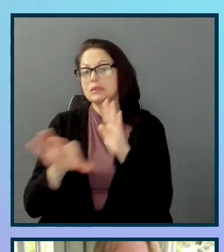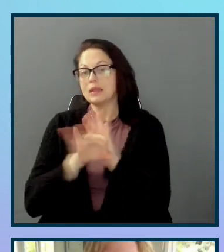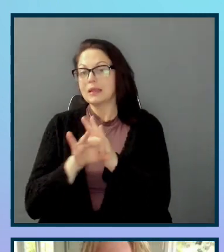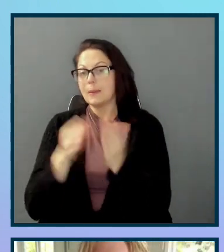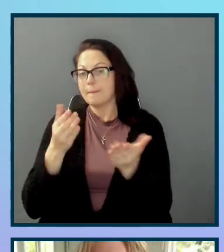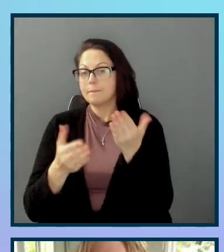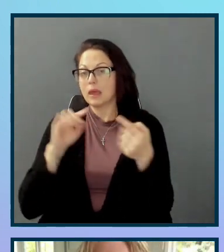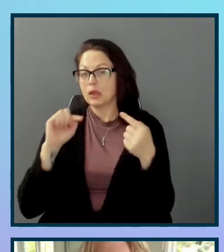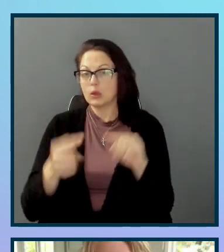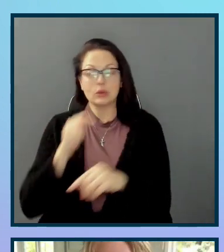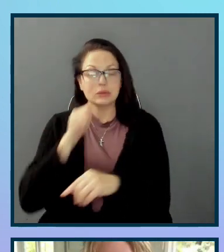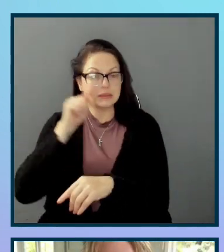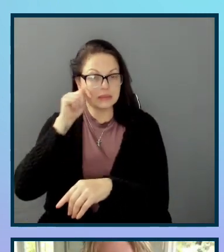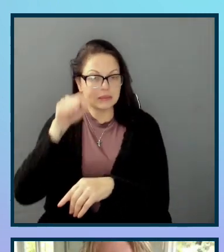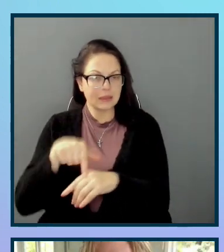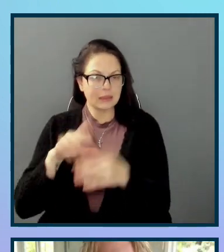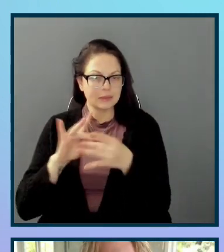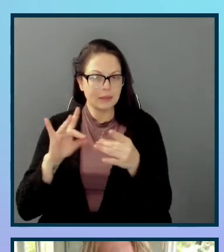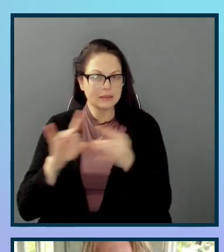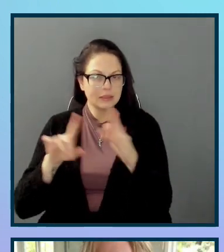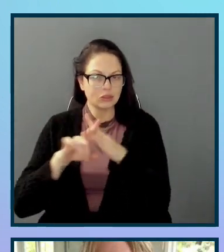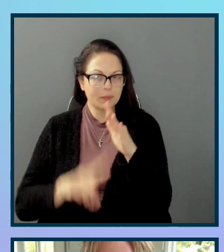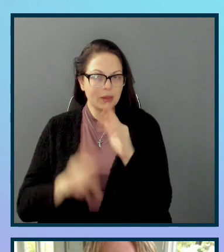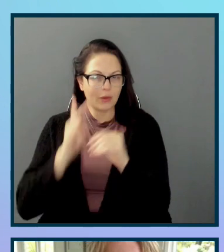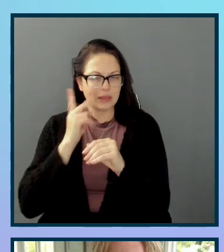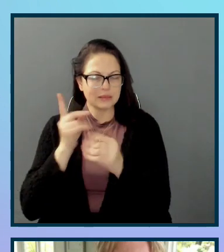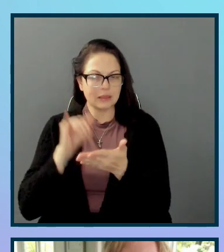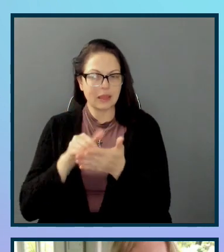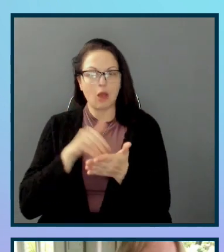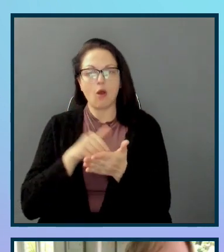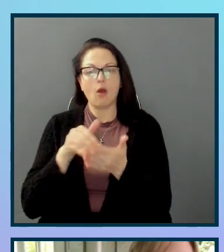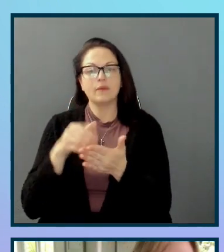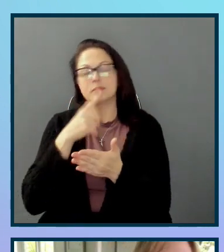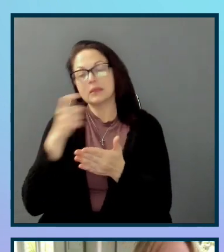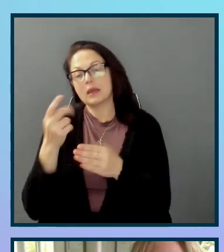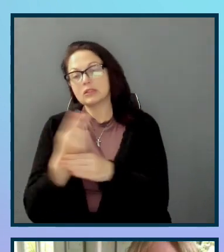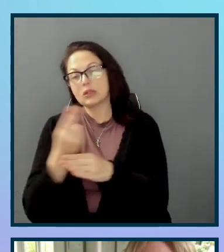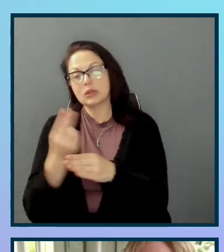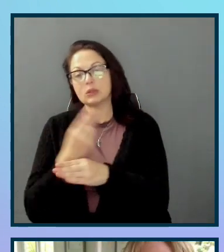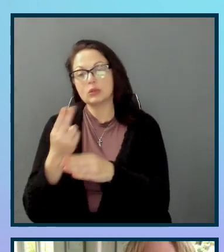This message disappeared and I've seen this a lot. It's because of the use of assistive technology.